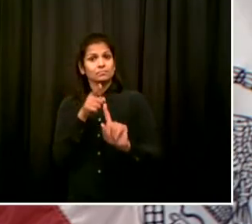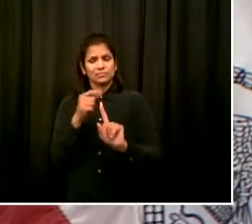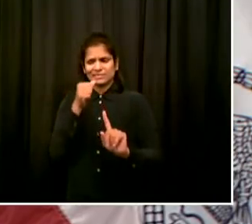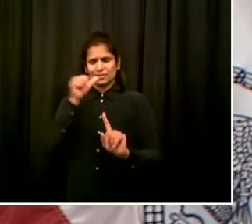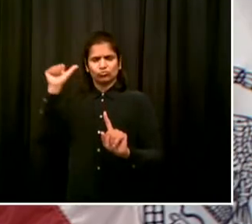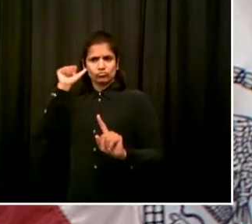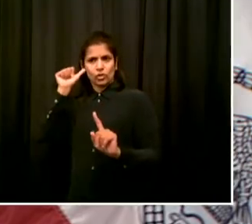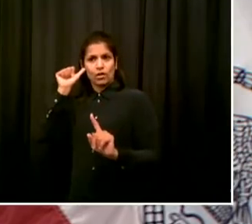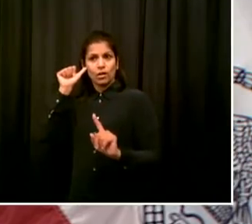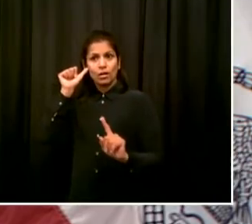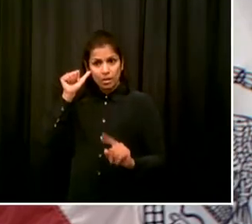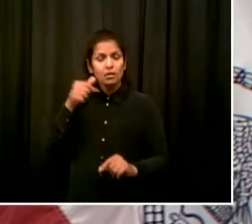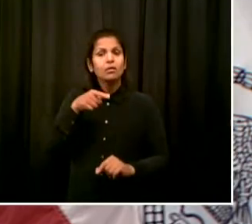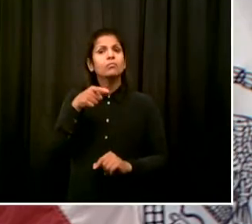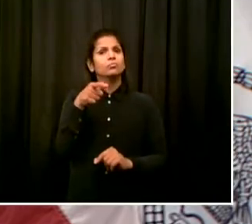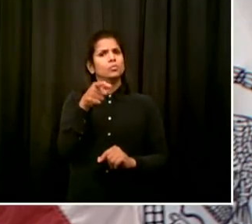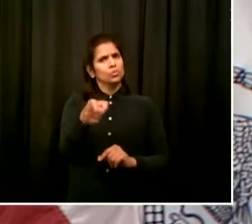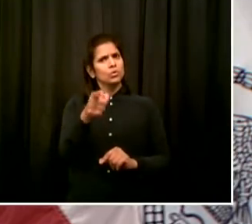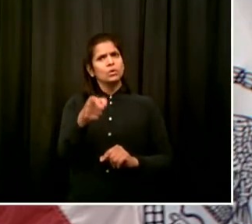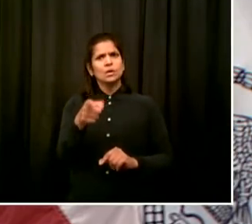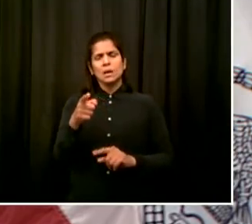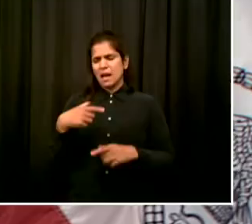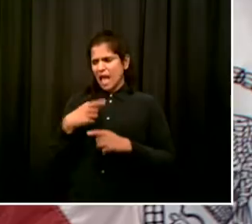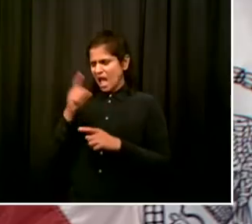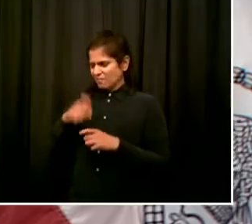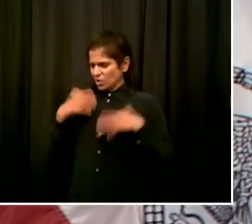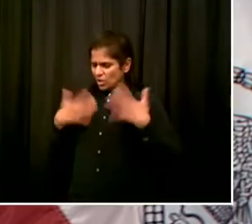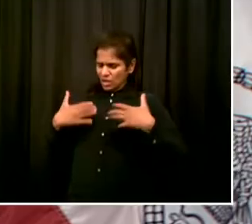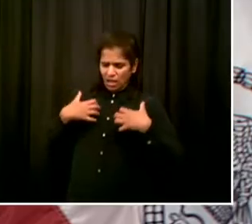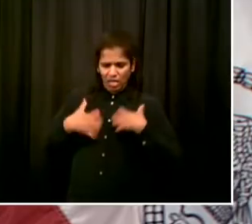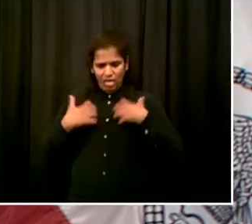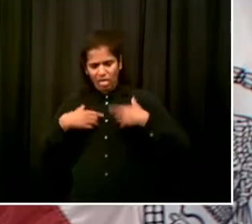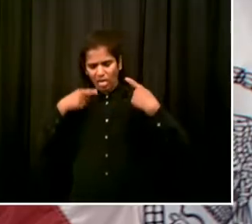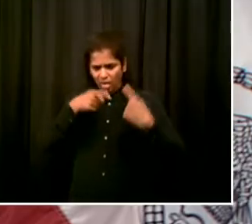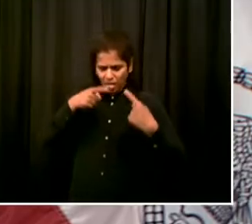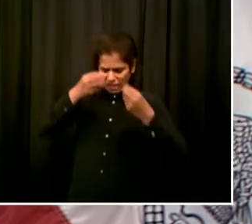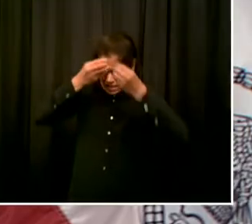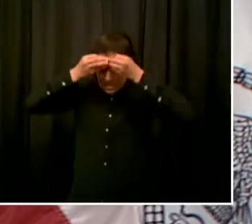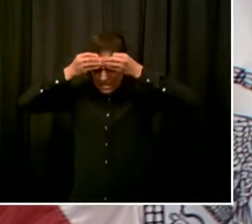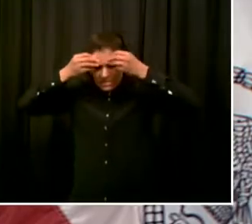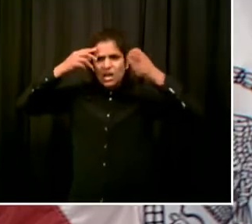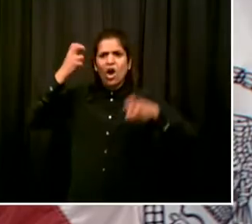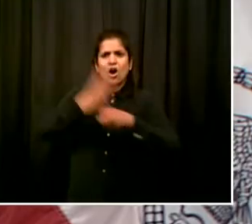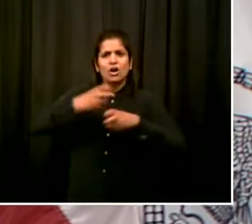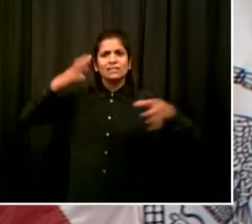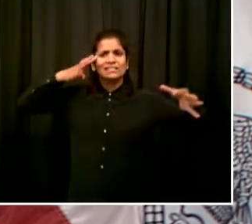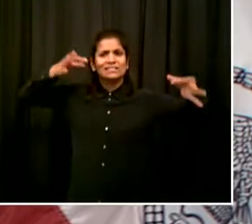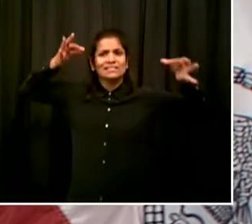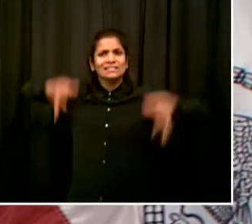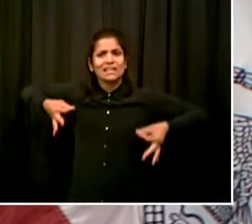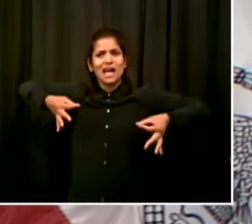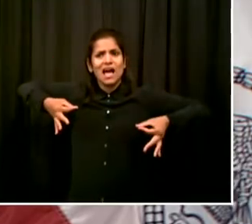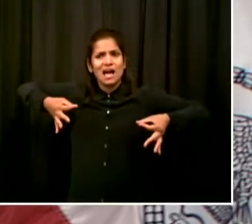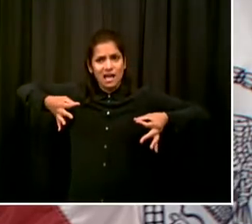KNOW YOU MENTIONED YESTERDAY THAT IF YOU ARE STILL MAKING THE MONEY AVAILABLE BUT WHEN I DO SETOMHIG N